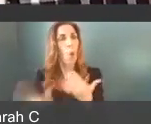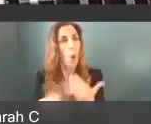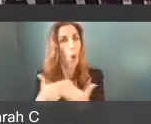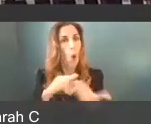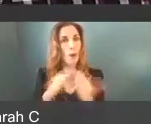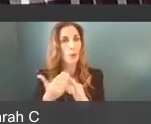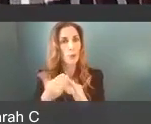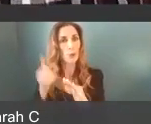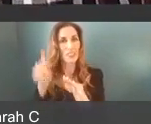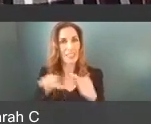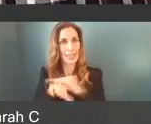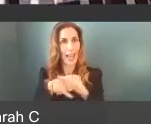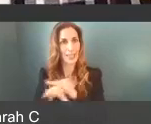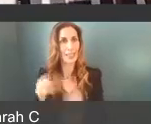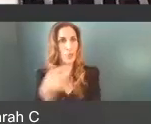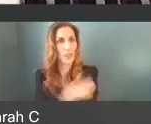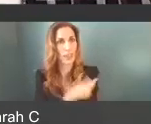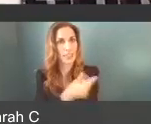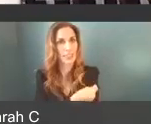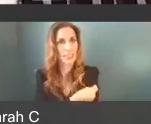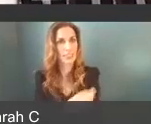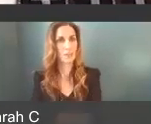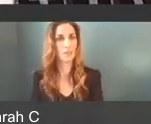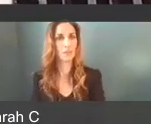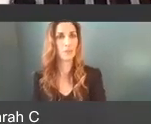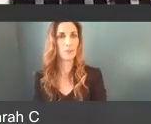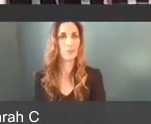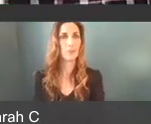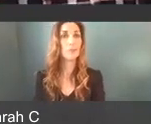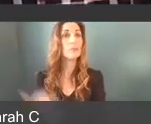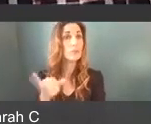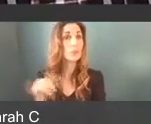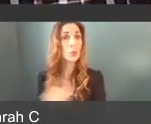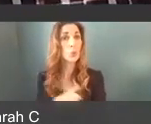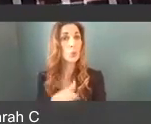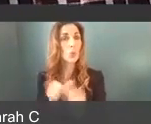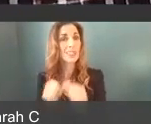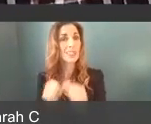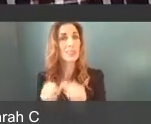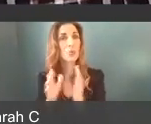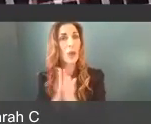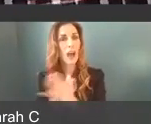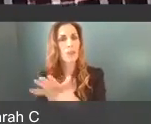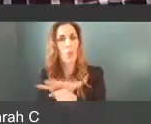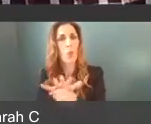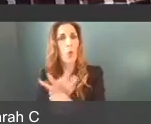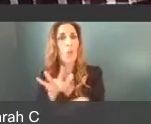to vaccine. We'll also continue to ask our area pharmacies and other providers to partner with